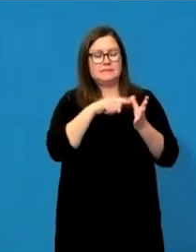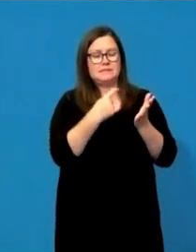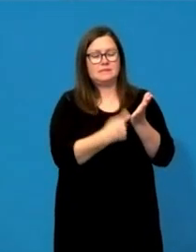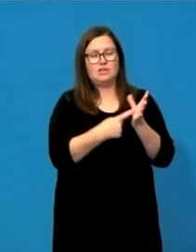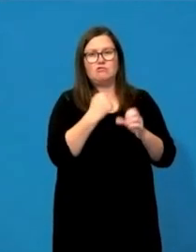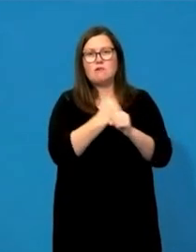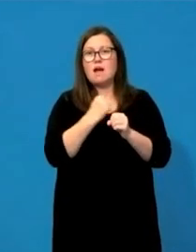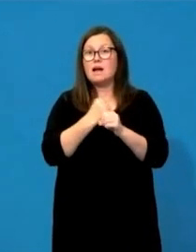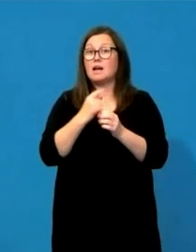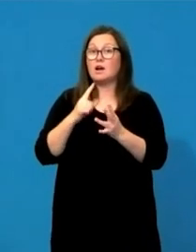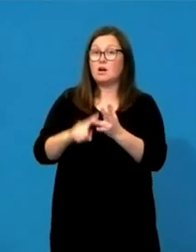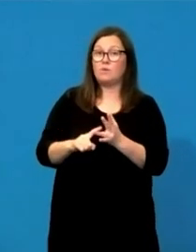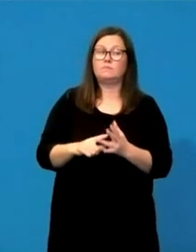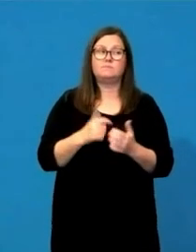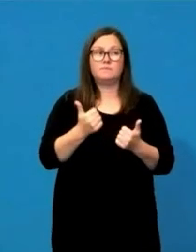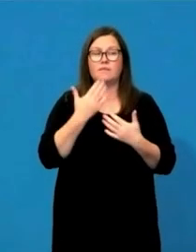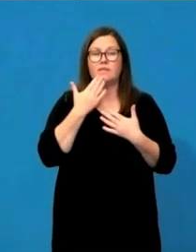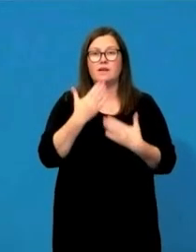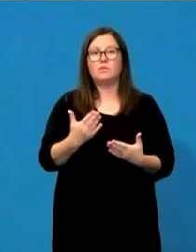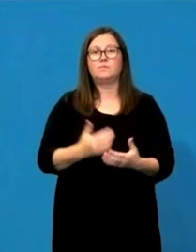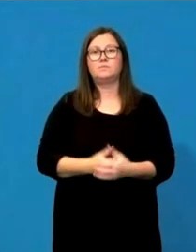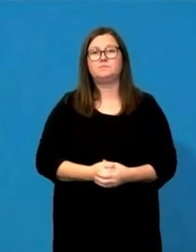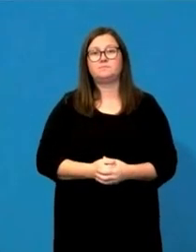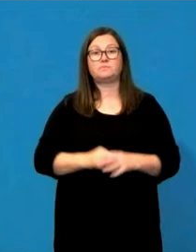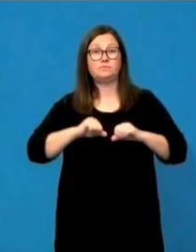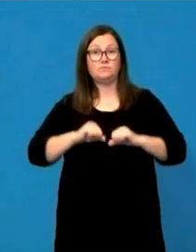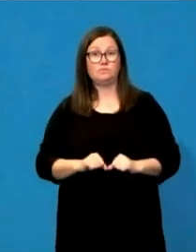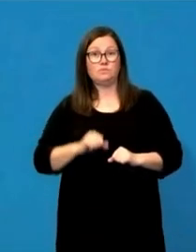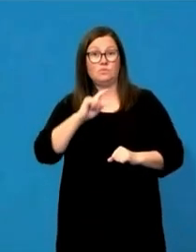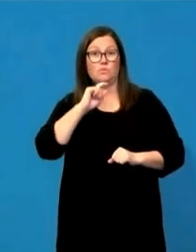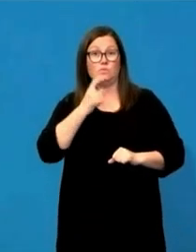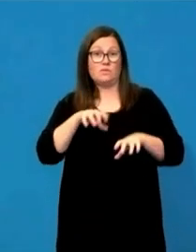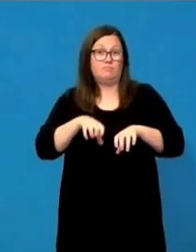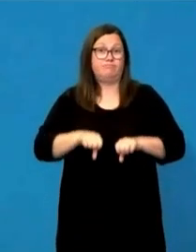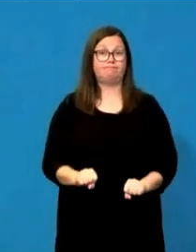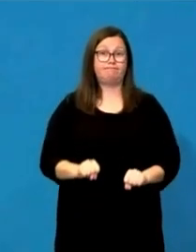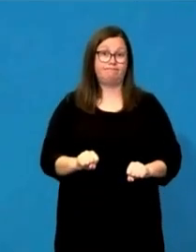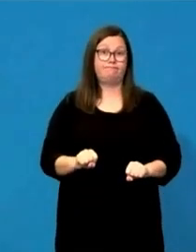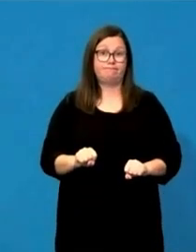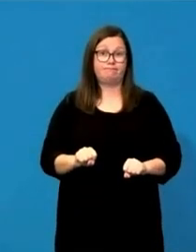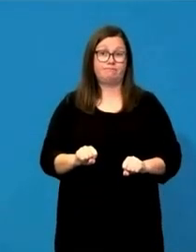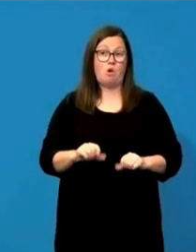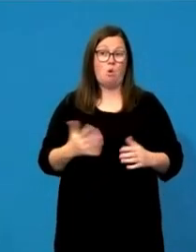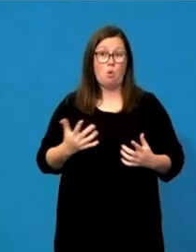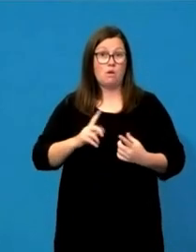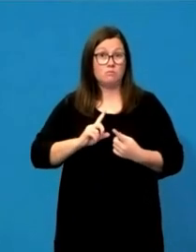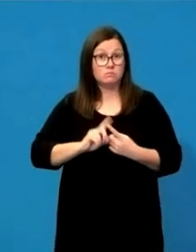Shall we adjourn now for a short period, or shall we go straight on? We can move straight on, Chair.